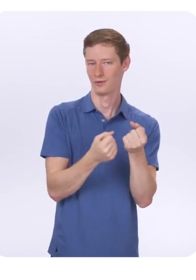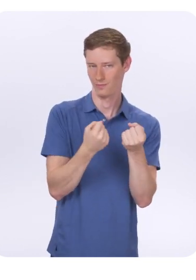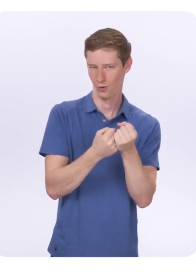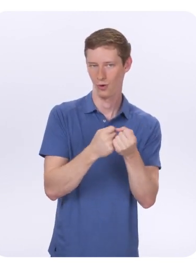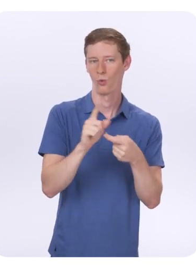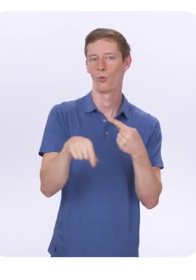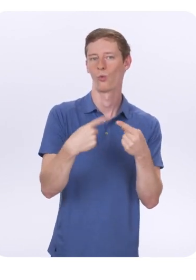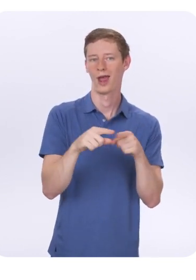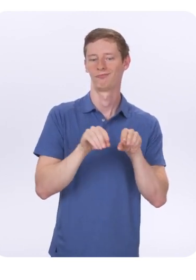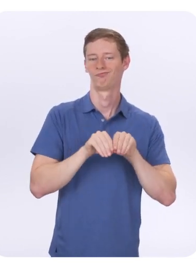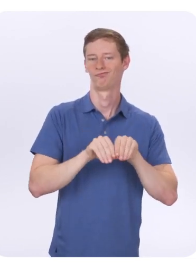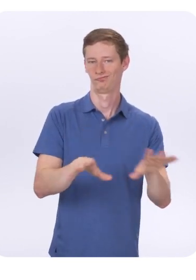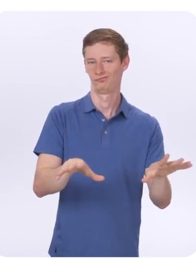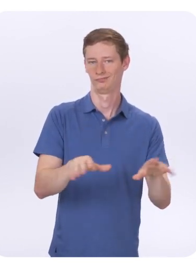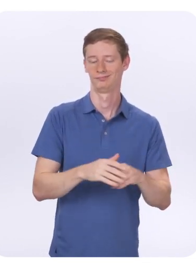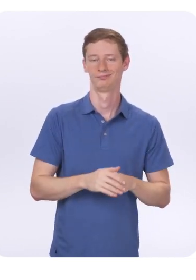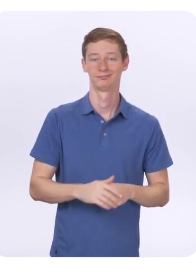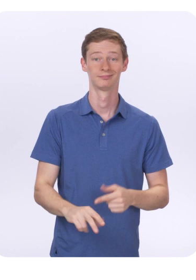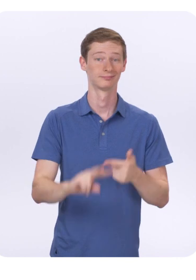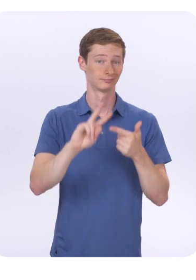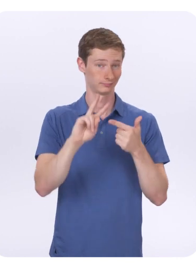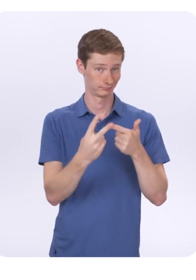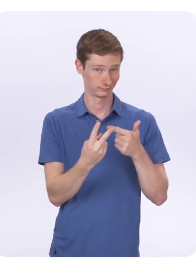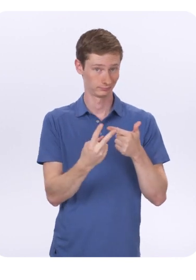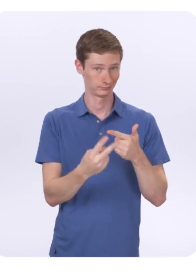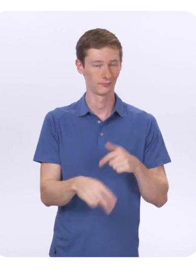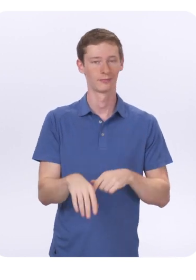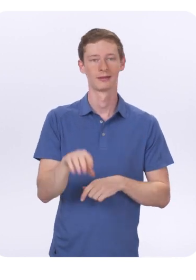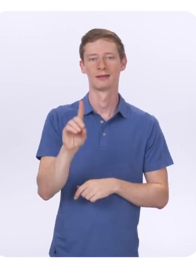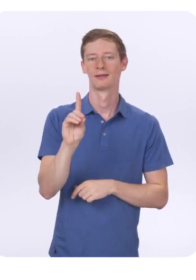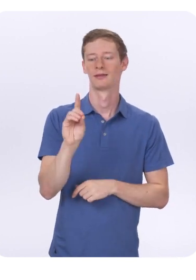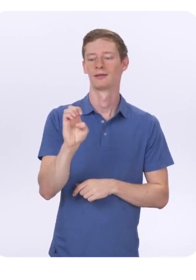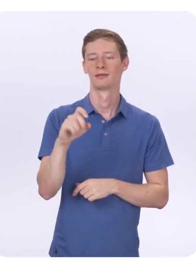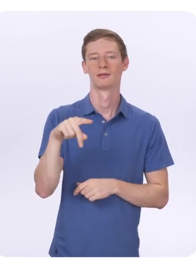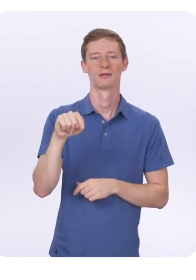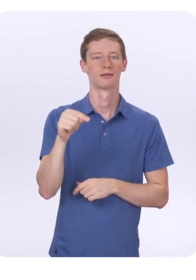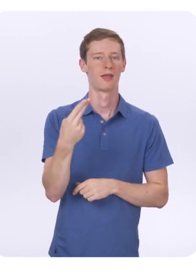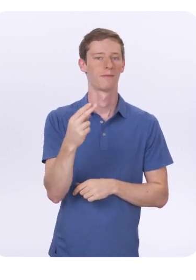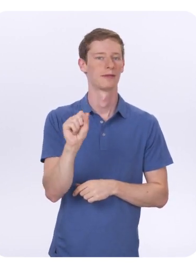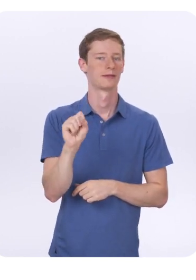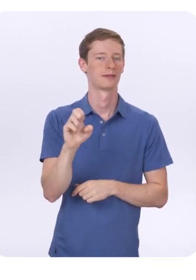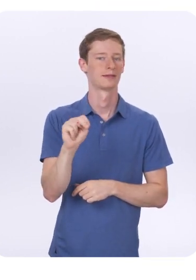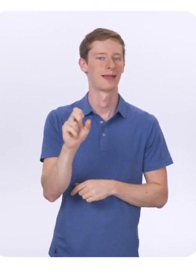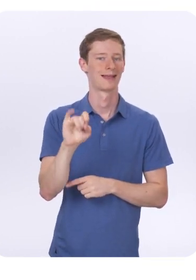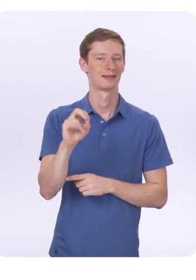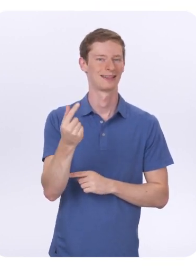The second feature is depth sensing. This one is harder to explain.